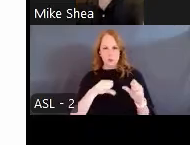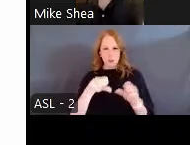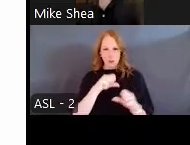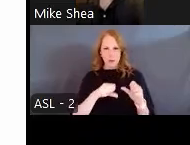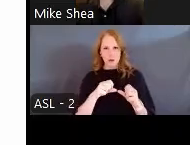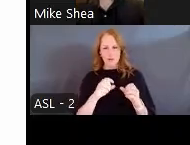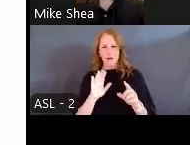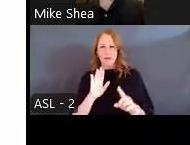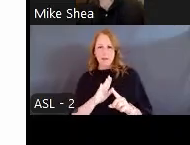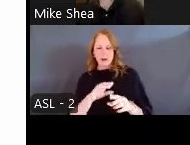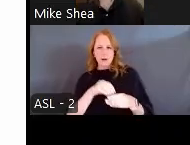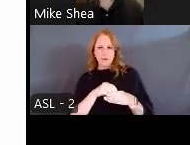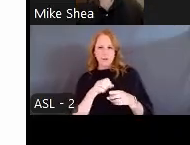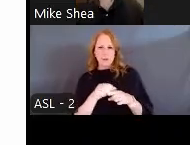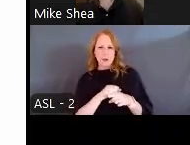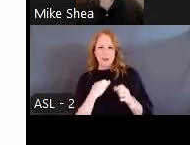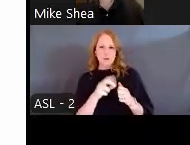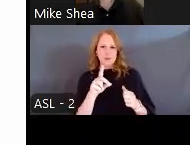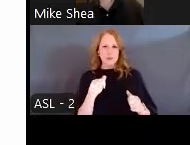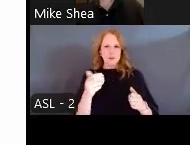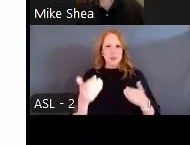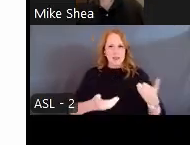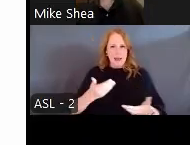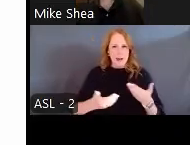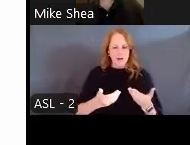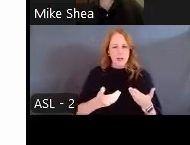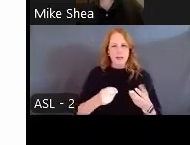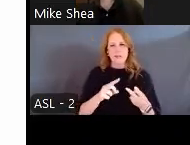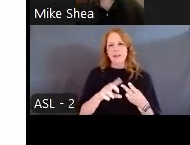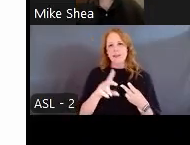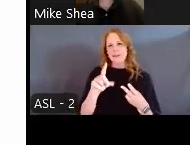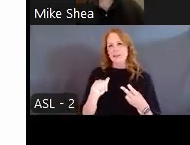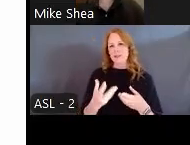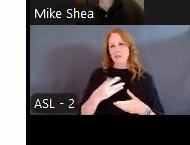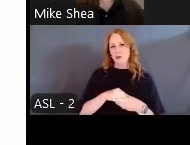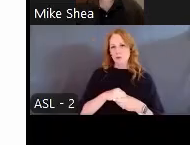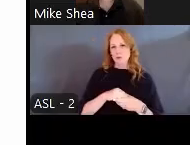around disability hiring and disability inclusion and they are learning from each other how to do